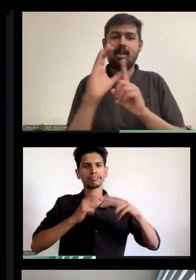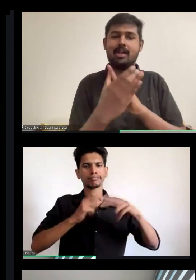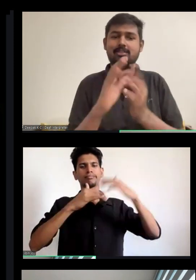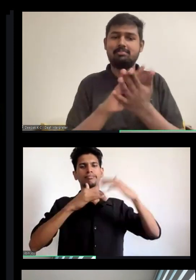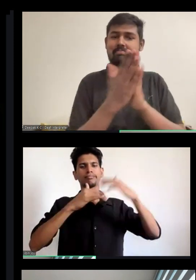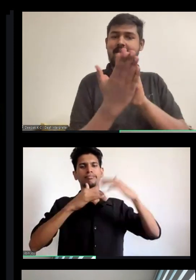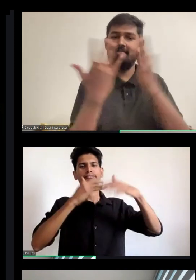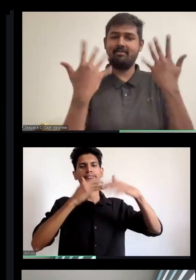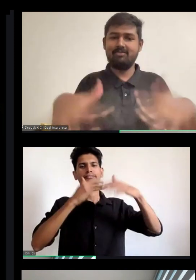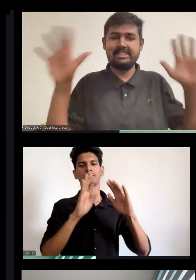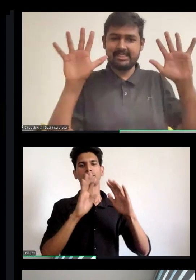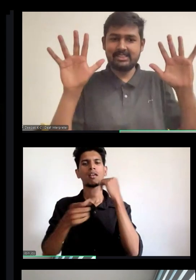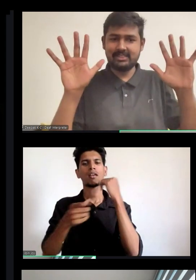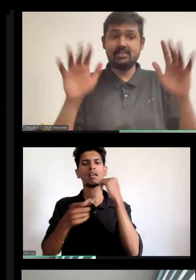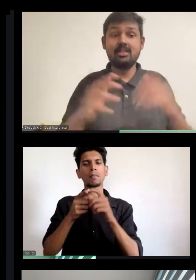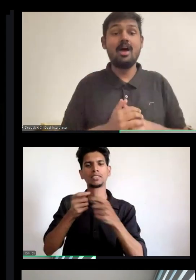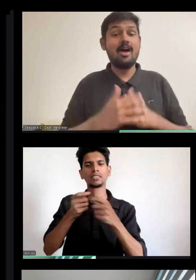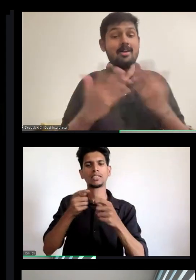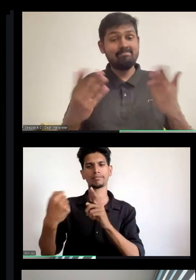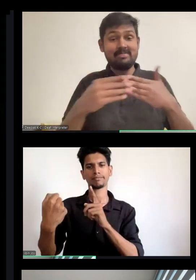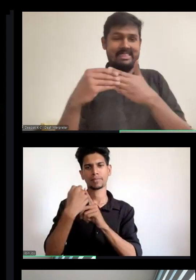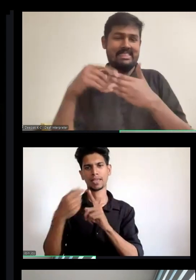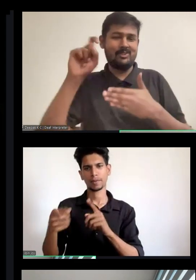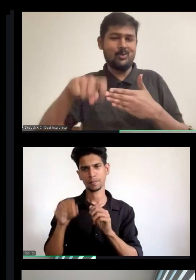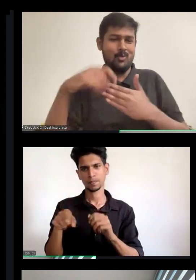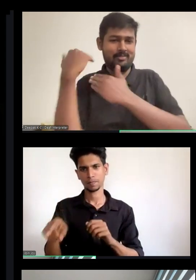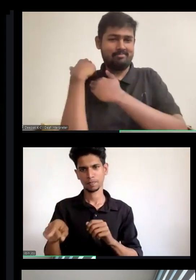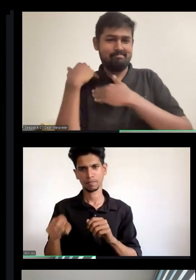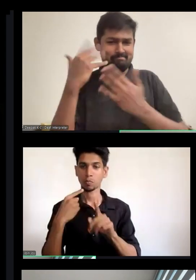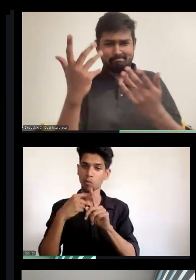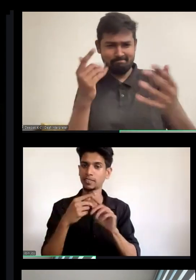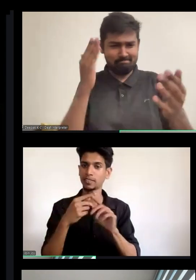What have I done by way of developing a framework? Let us see.